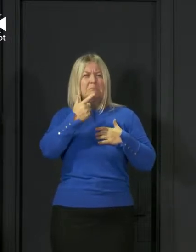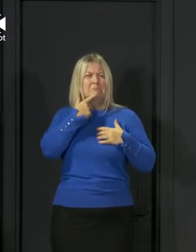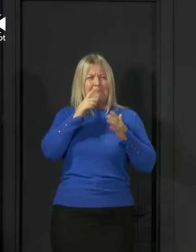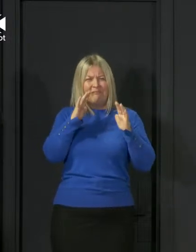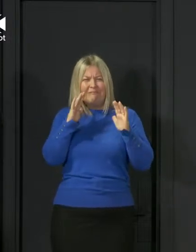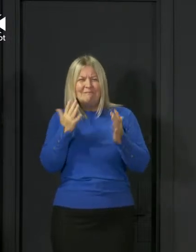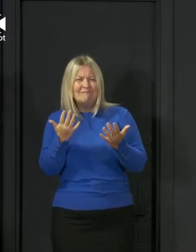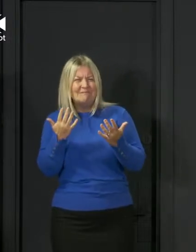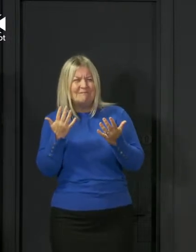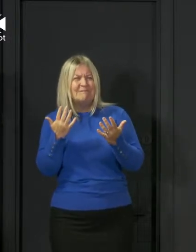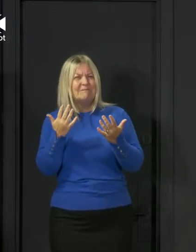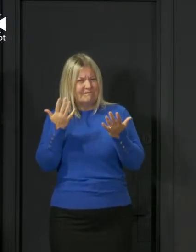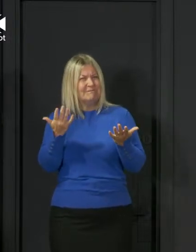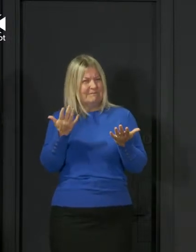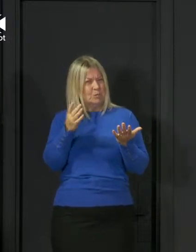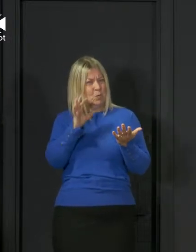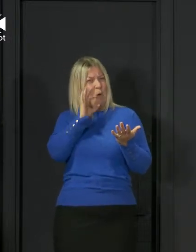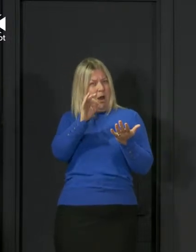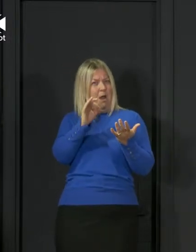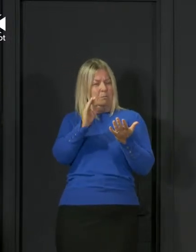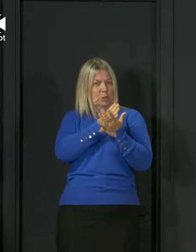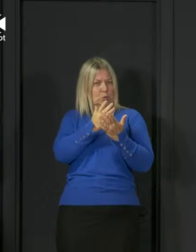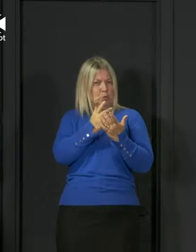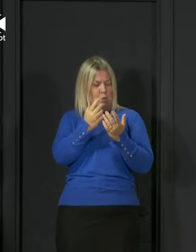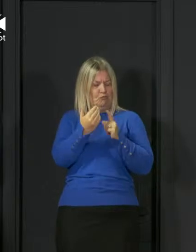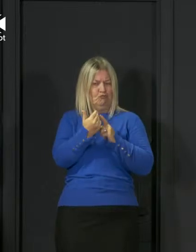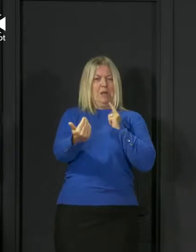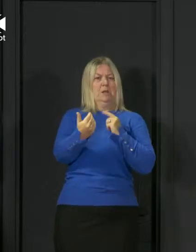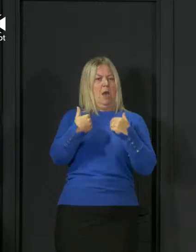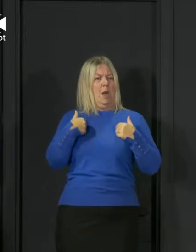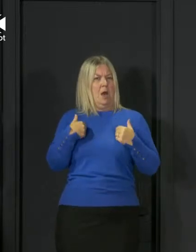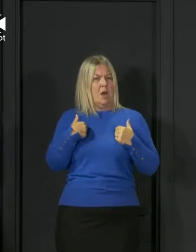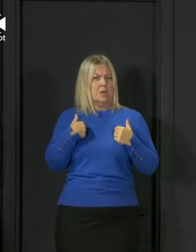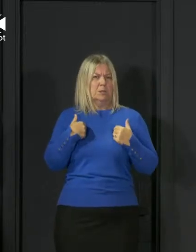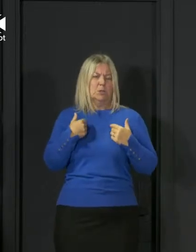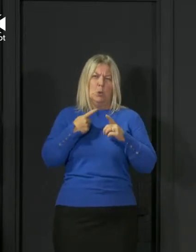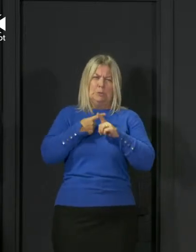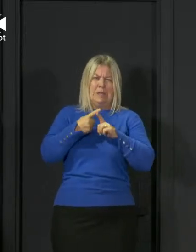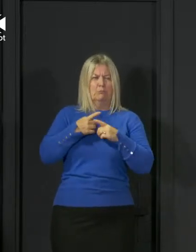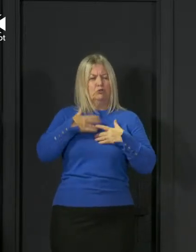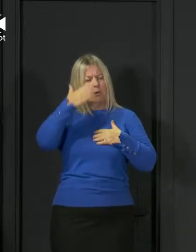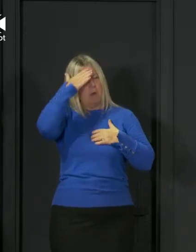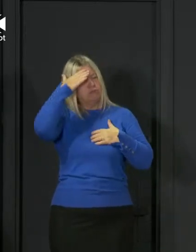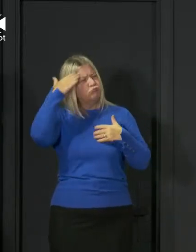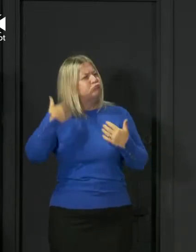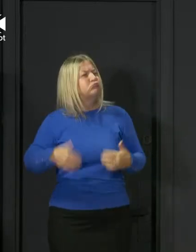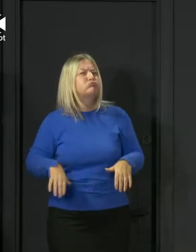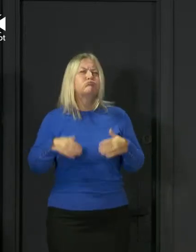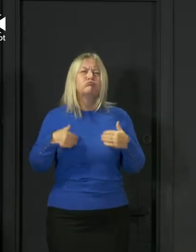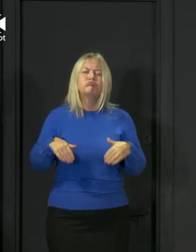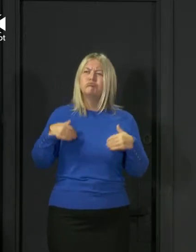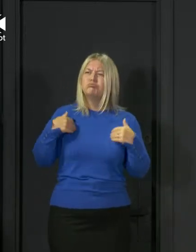those symptoms we're asking you to be alert for are a fever, a new cough, or a loss of or change